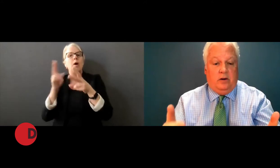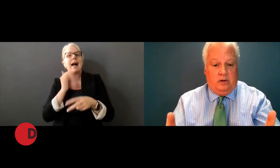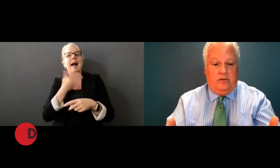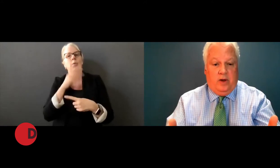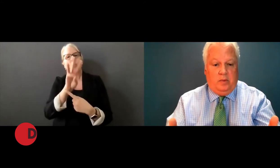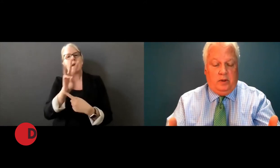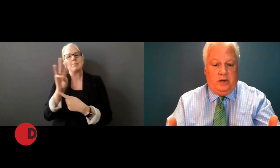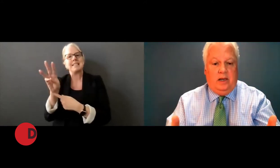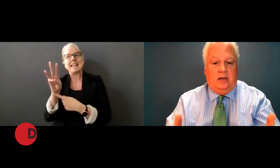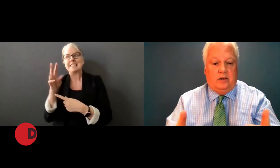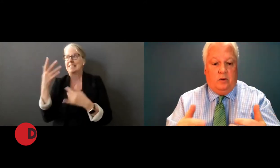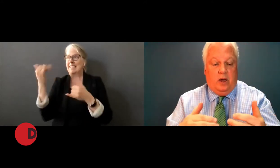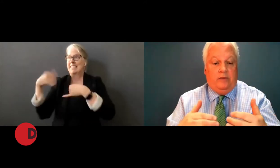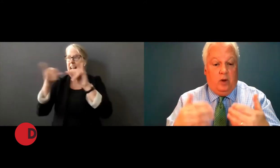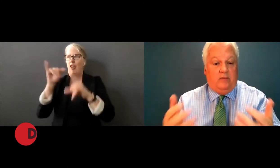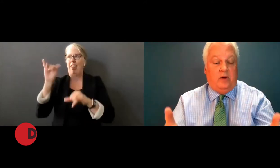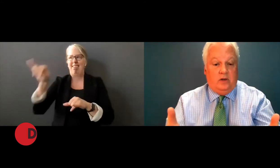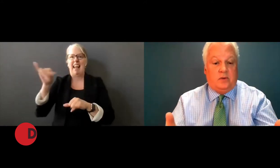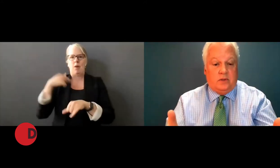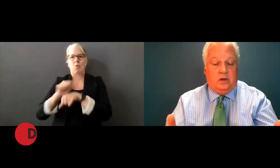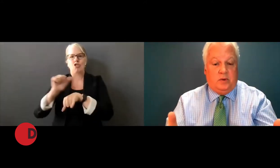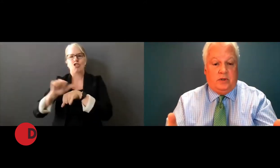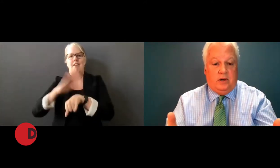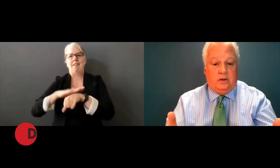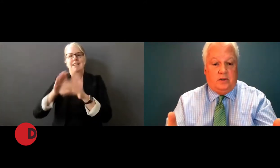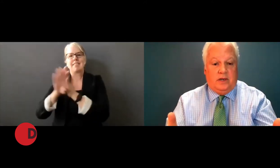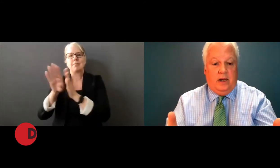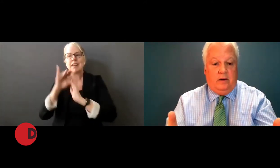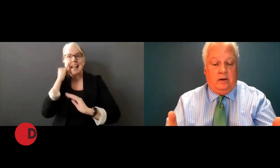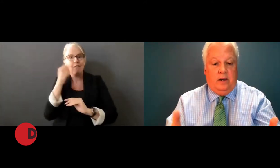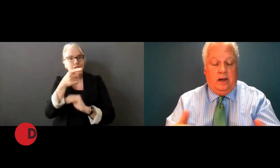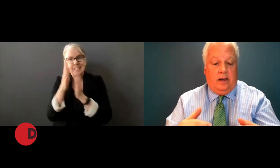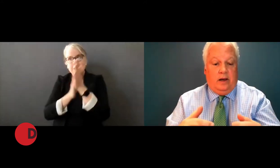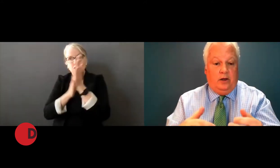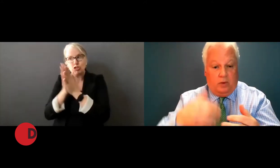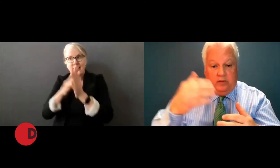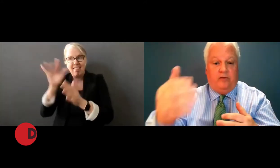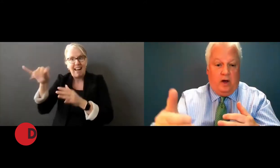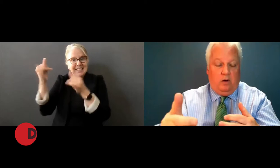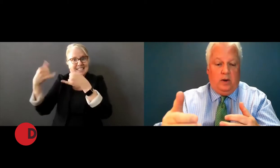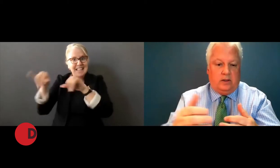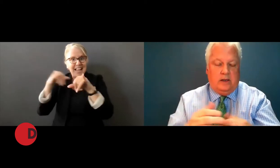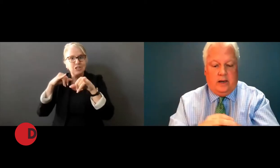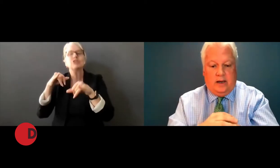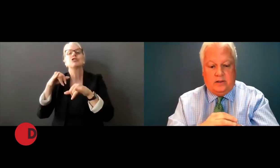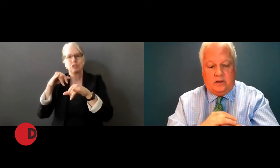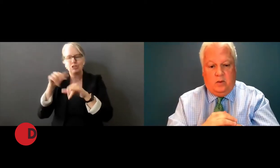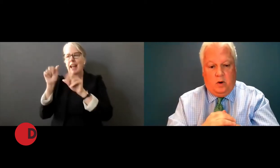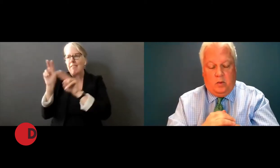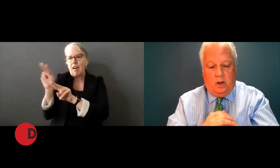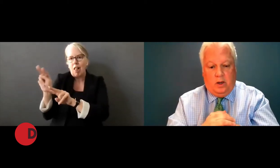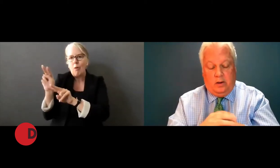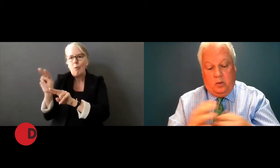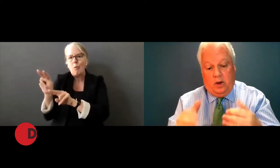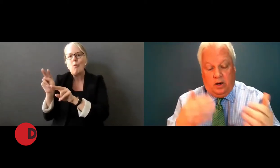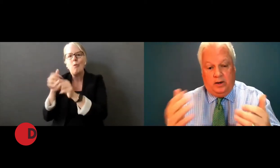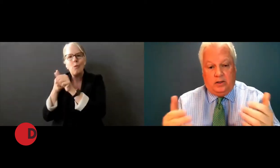We post to our website each standard that we are working on developing and if you are interested in that standard,